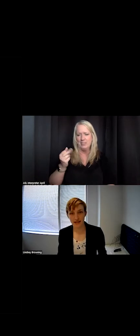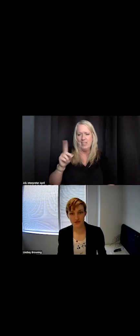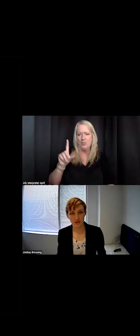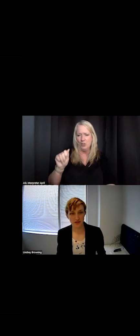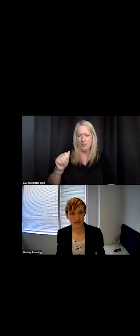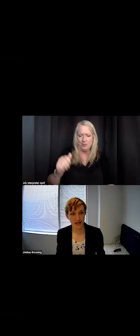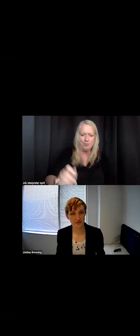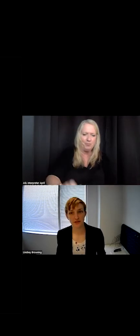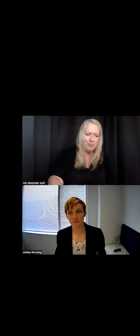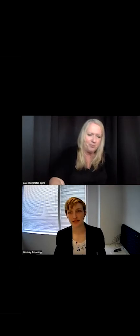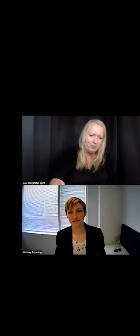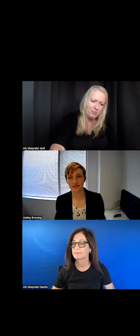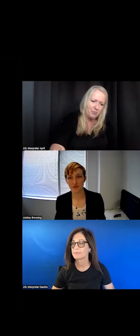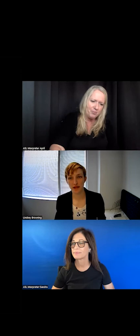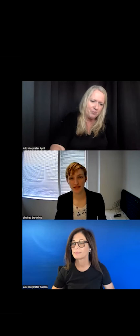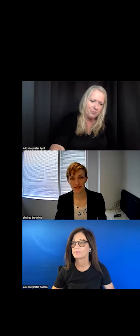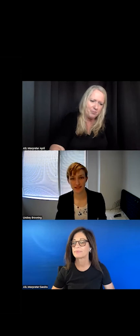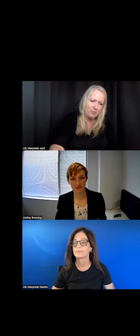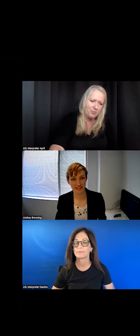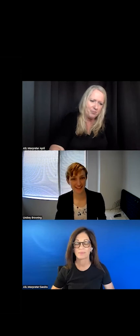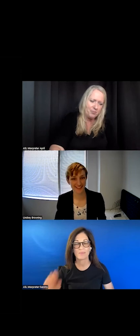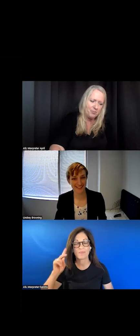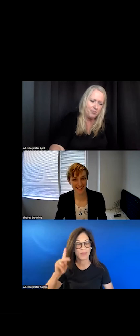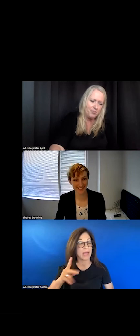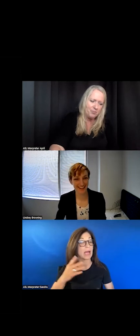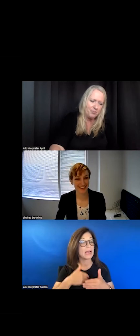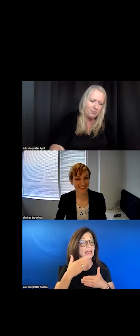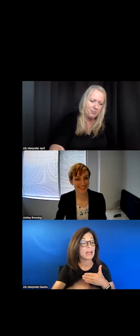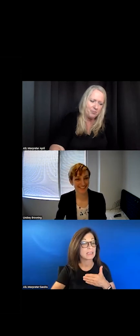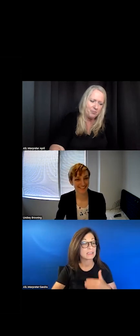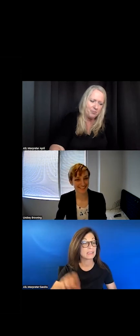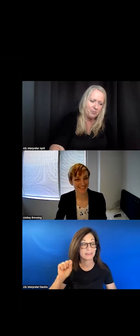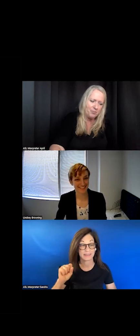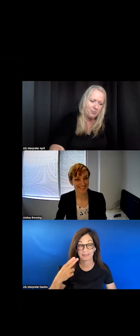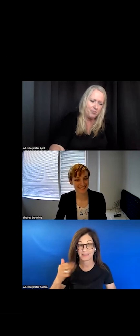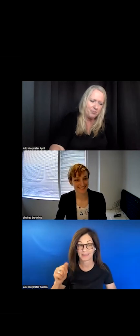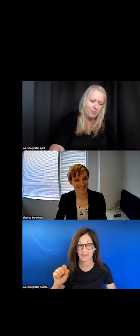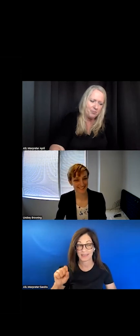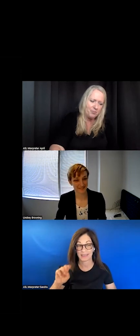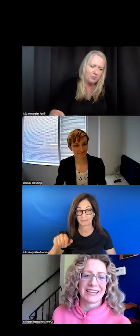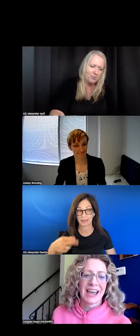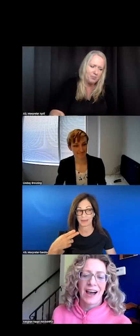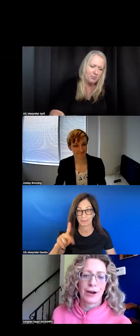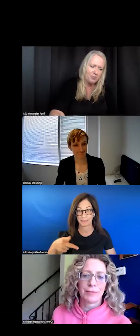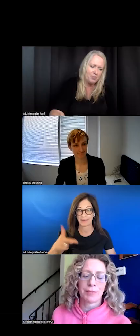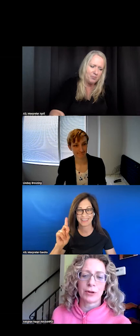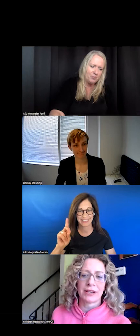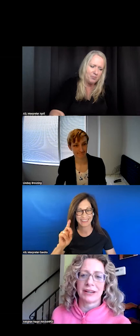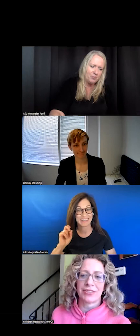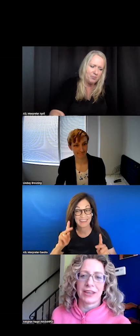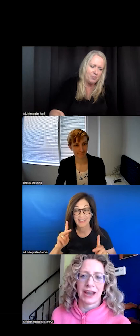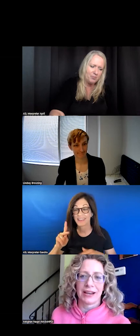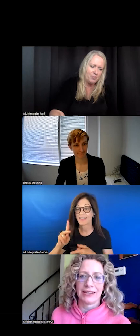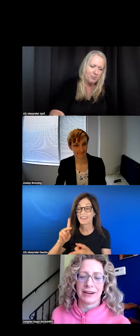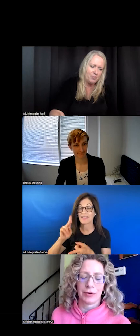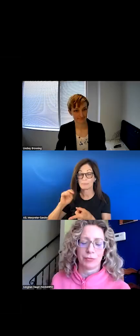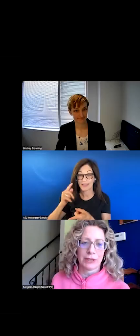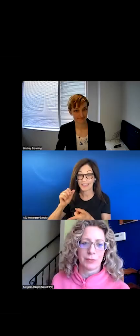WE WILL GO TO, THE NASMHPD UPDATE. MEIGHAN. >> THANK YOU, LINDSEY. MORE THAN ANYTHING, I WANT